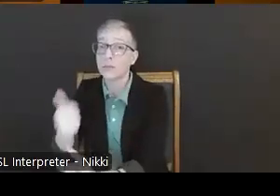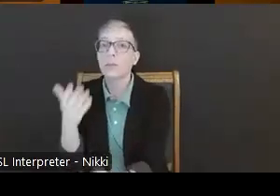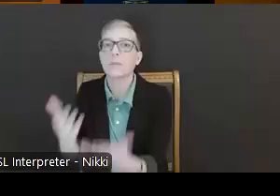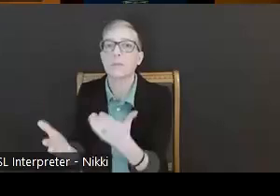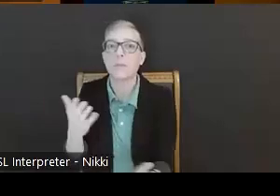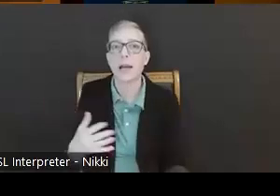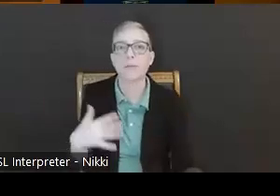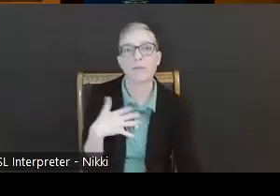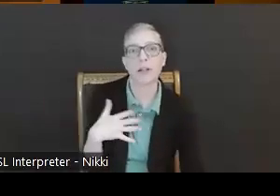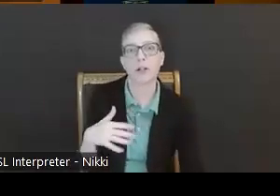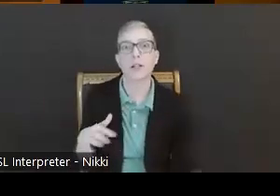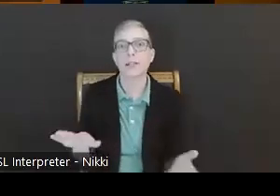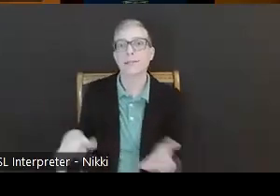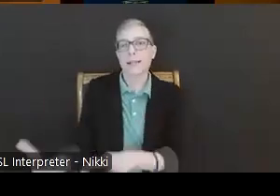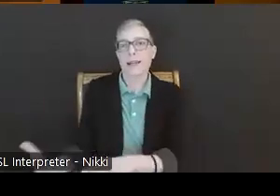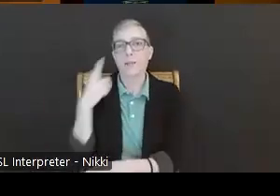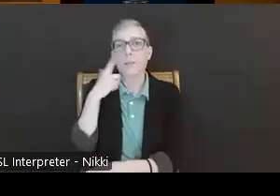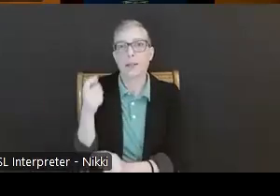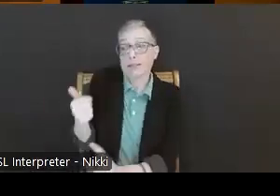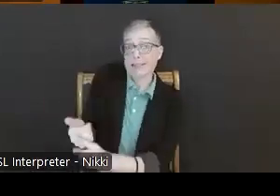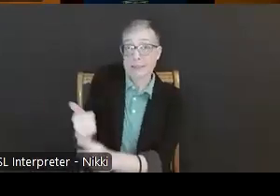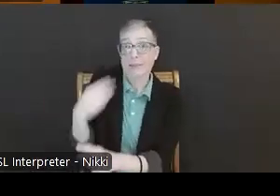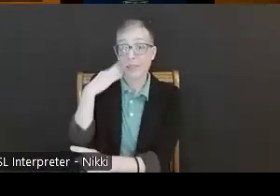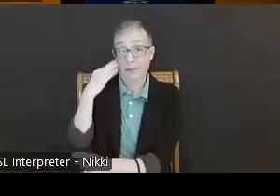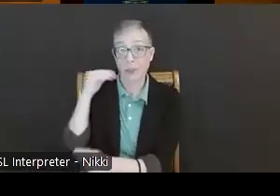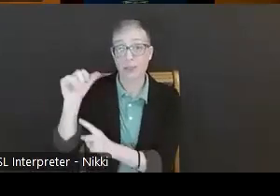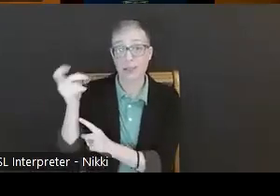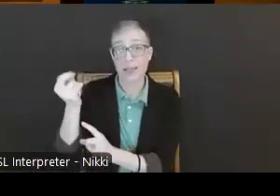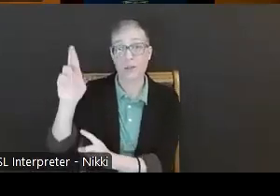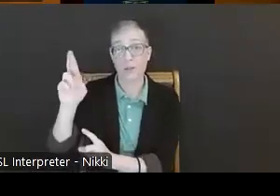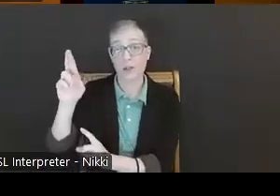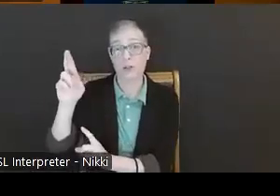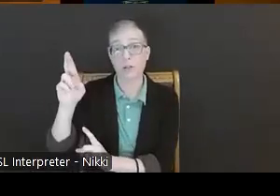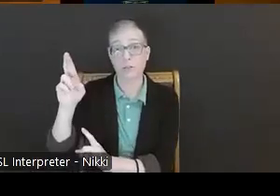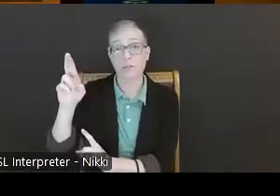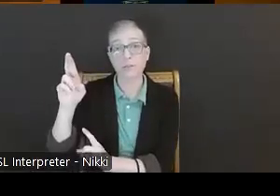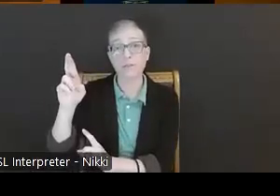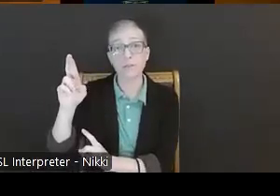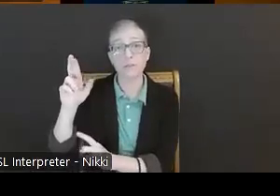and having to kind of have this existential distress to process what it means to you know